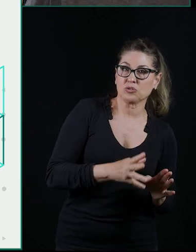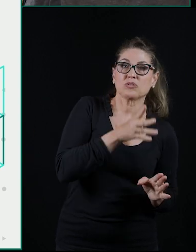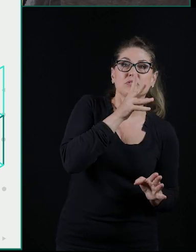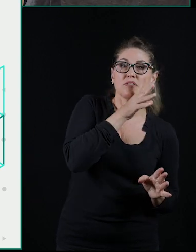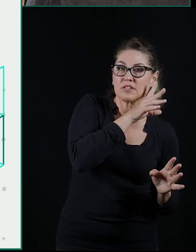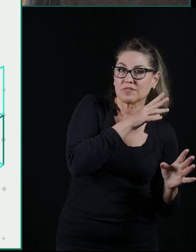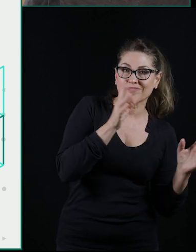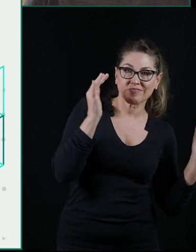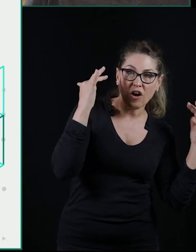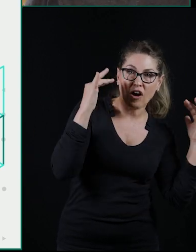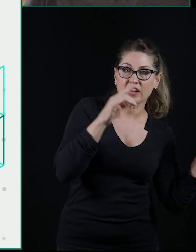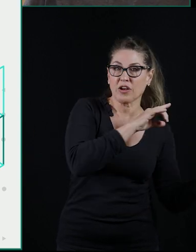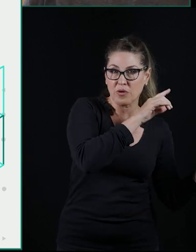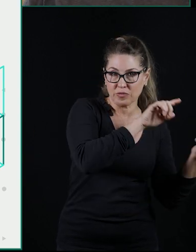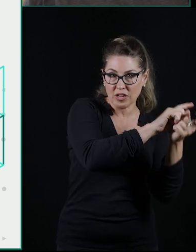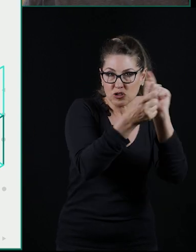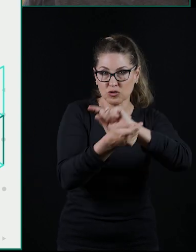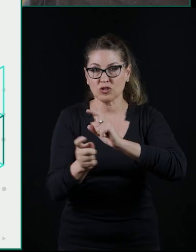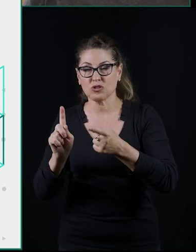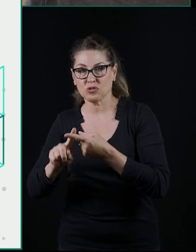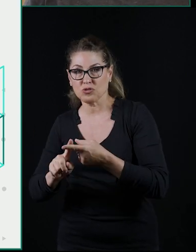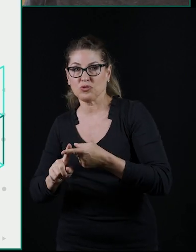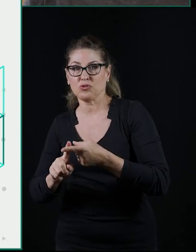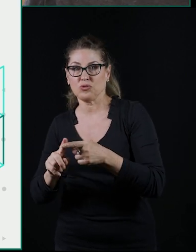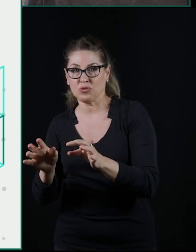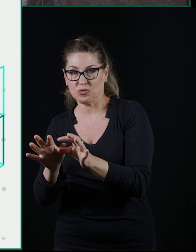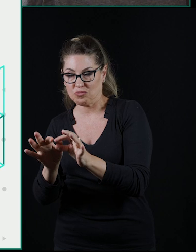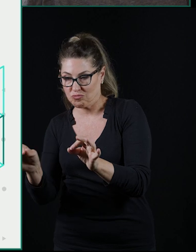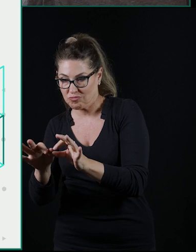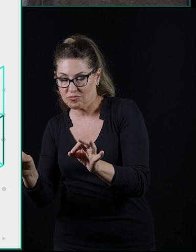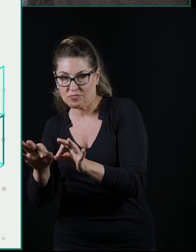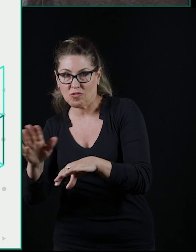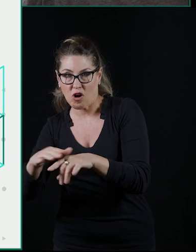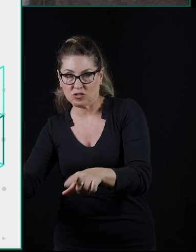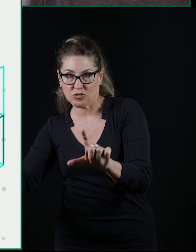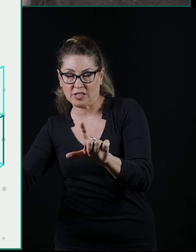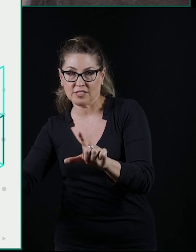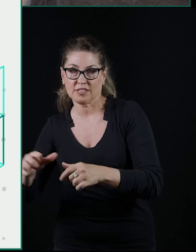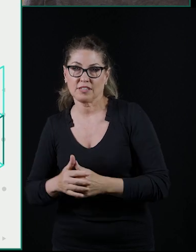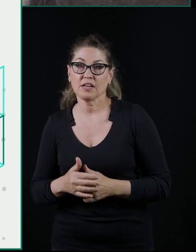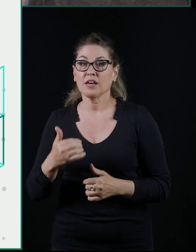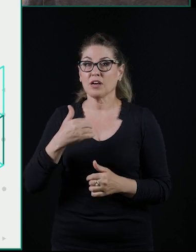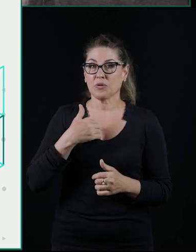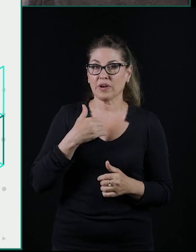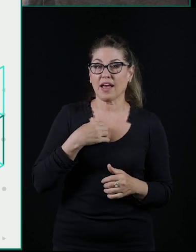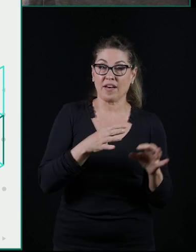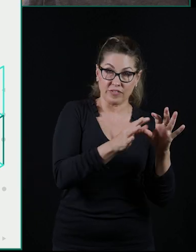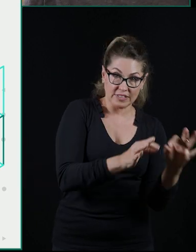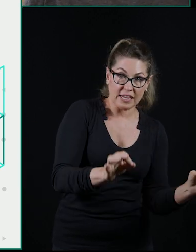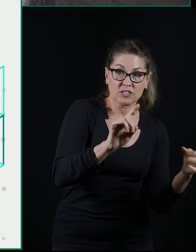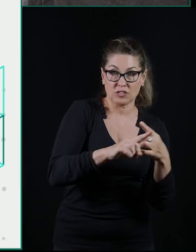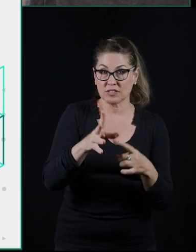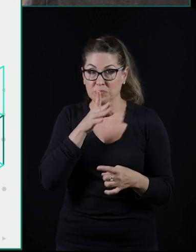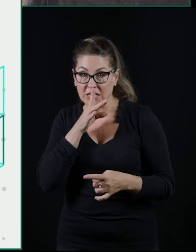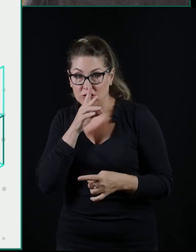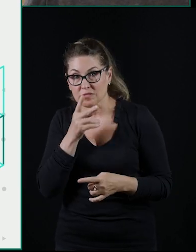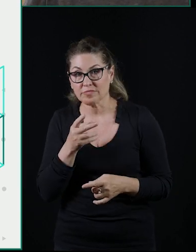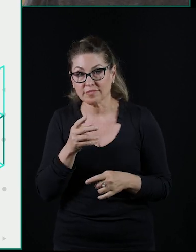into transcribed text to be rendered on screen. And we have text to speech, which is the opposite.